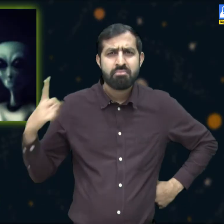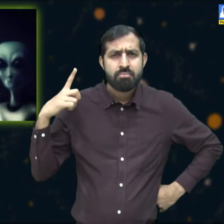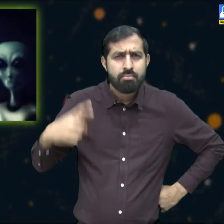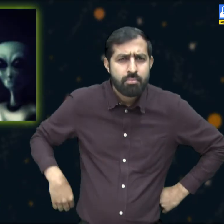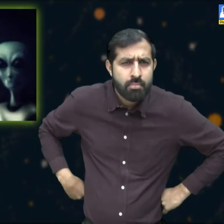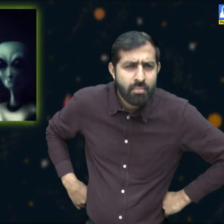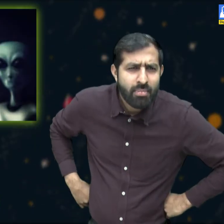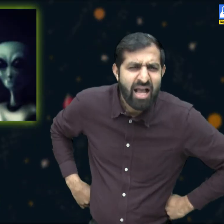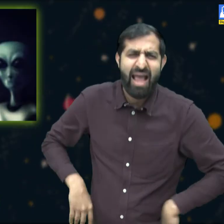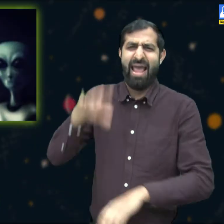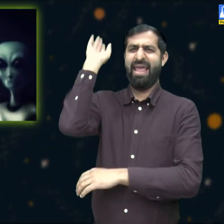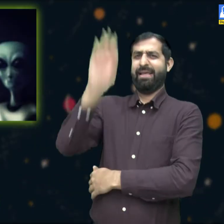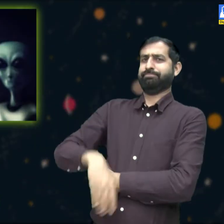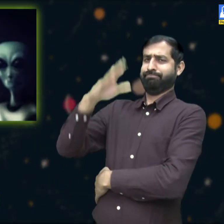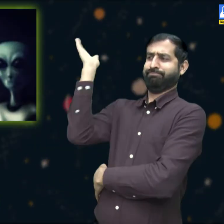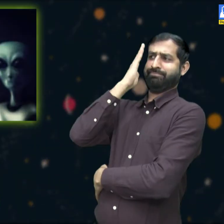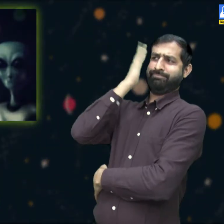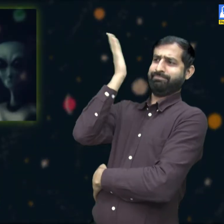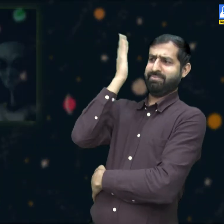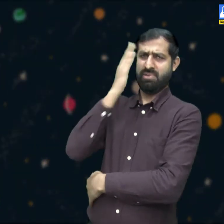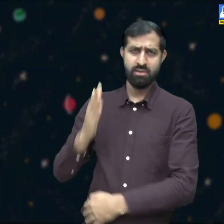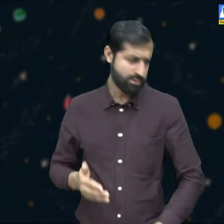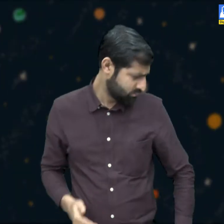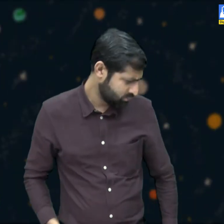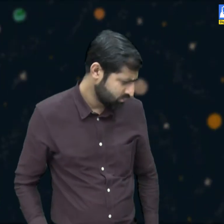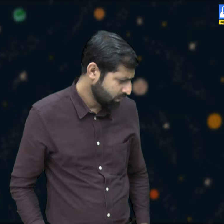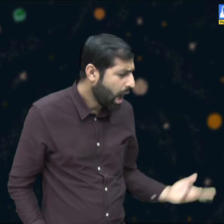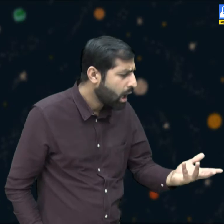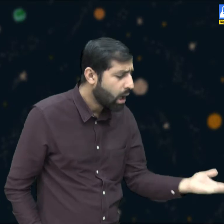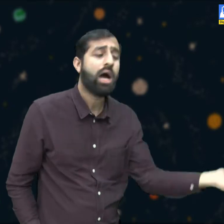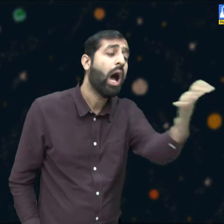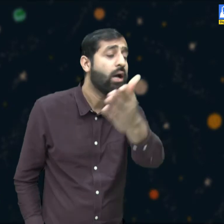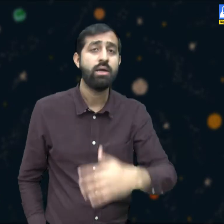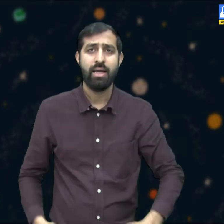Think tank looked at the book closely and said, ''Oh yes, I know what is this''.